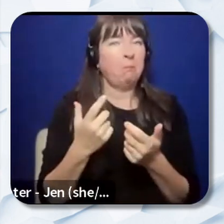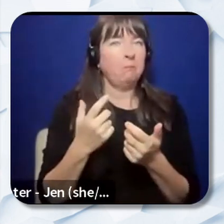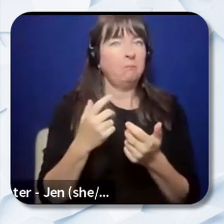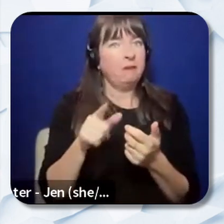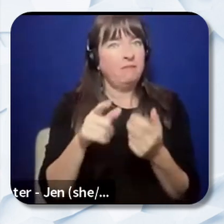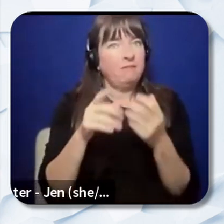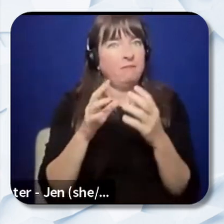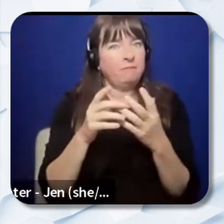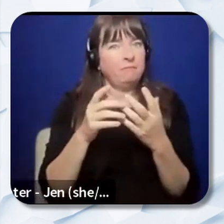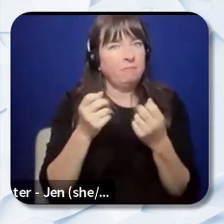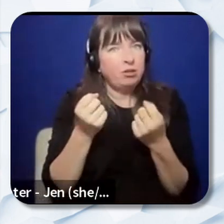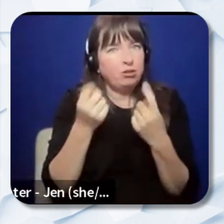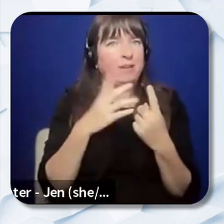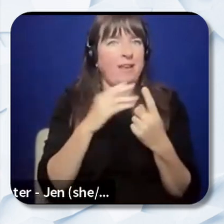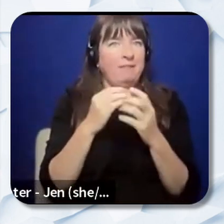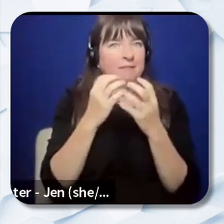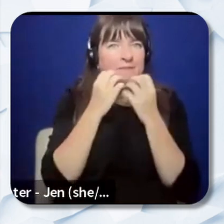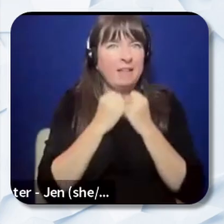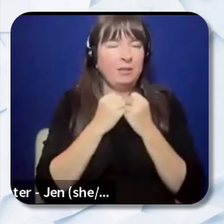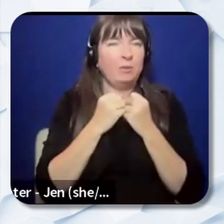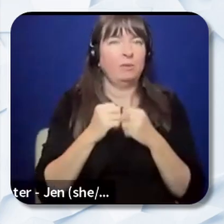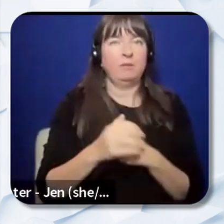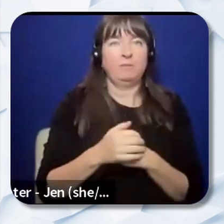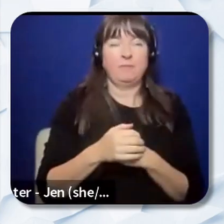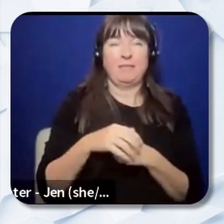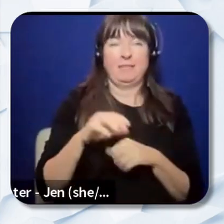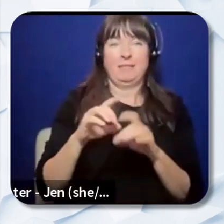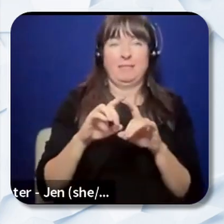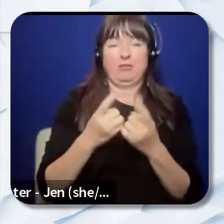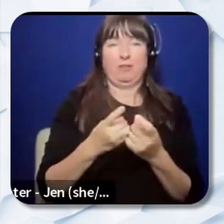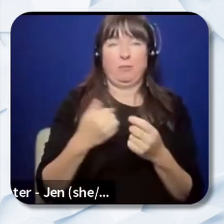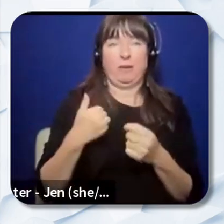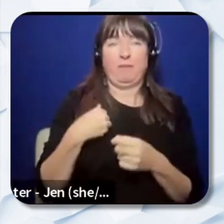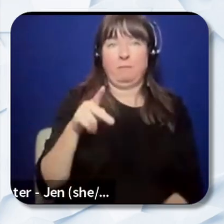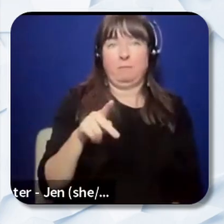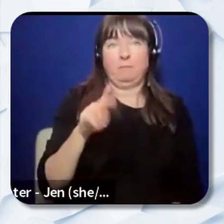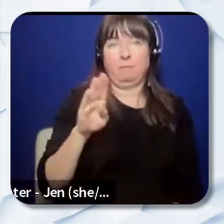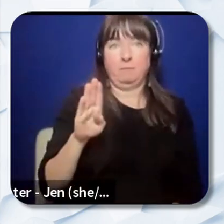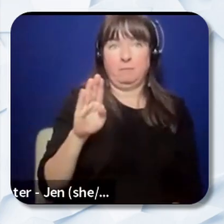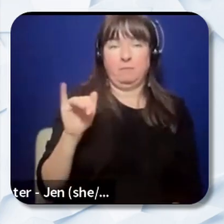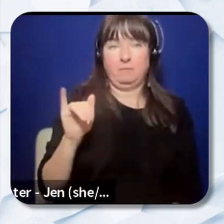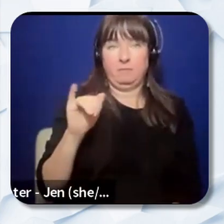understood. In our district we have PBIS which is Positive Behavioral Intervention Supports.